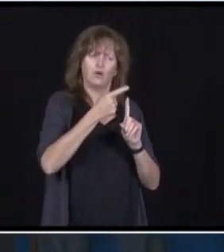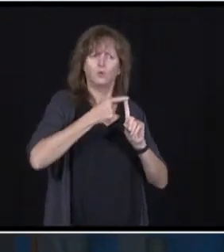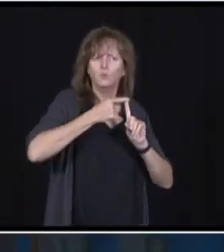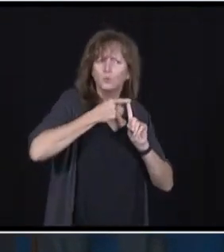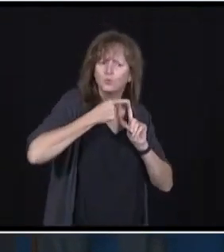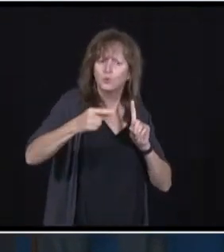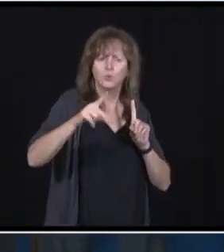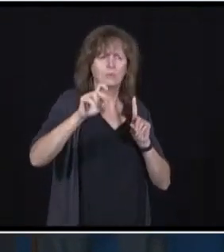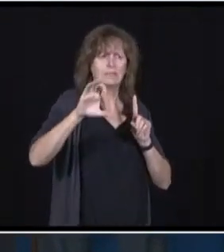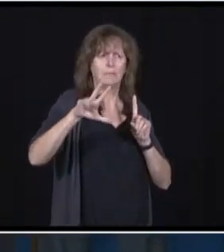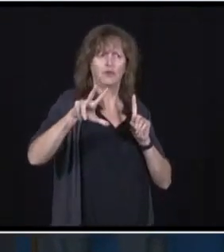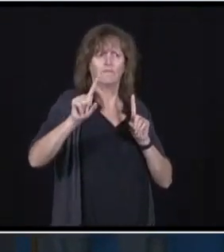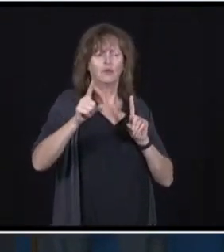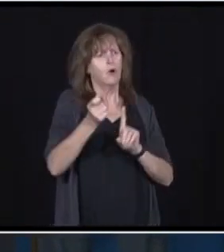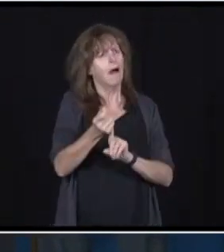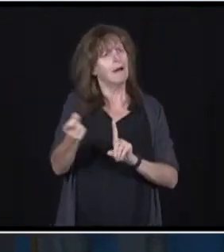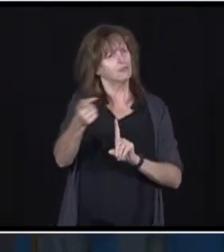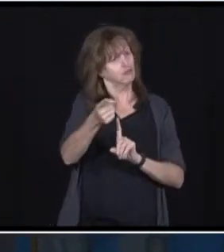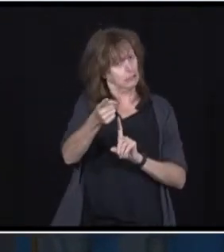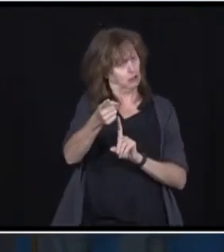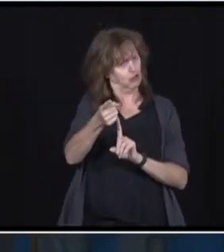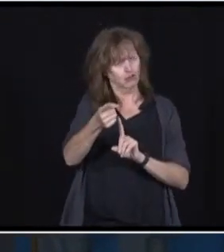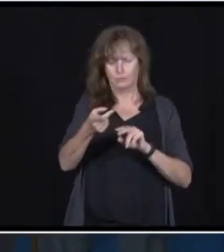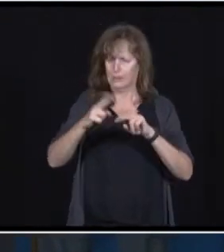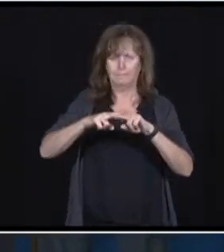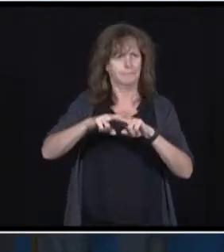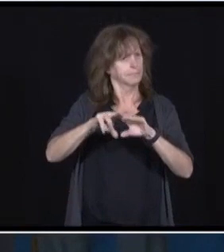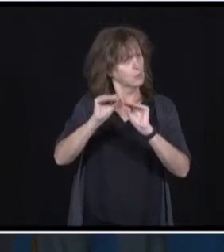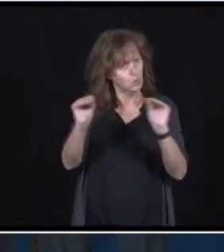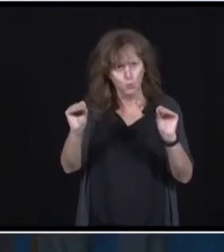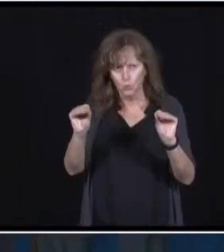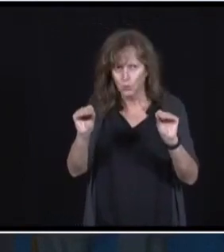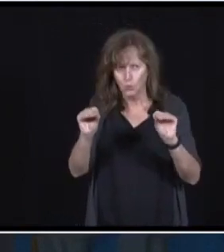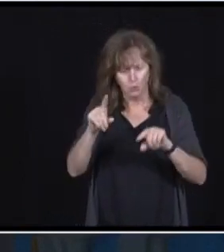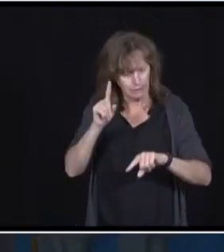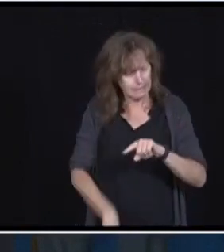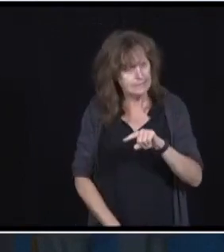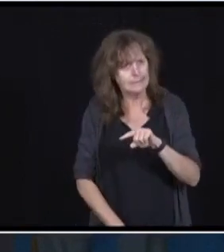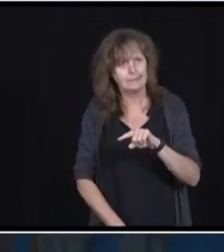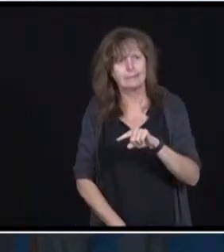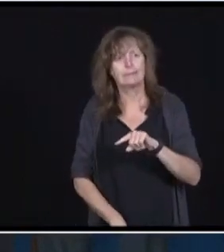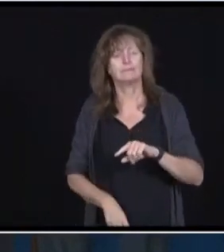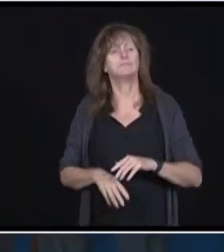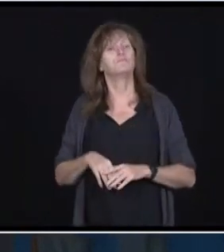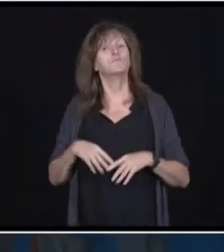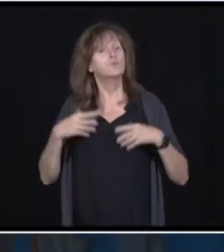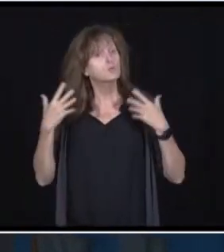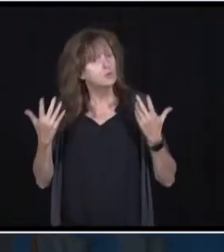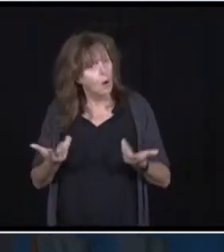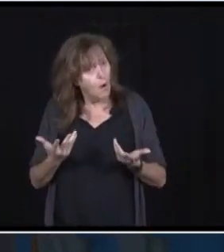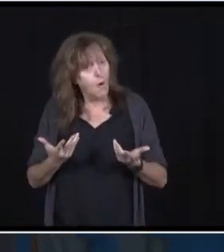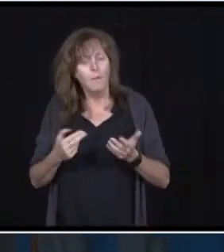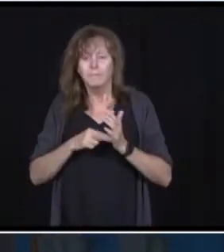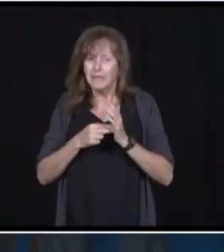I will repeat that. It will not increase between January 1 to December 31 of next year.